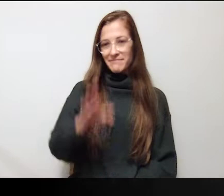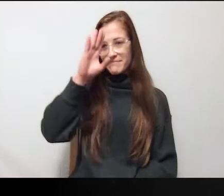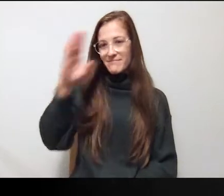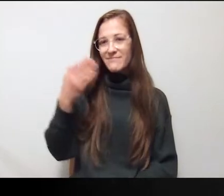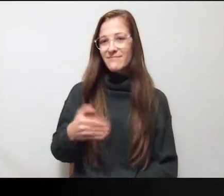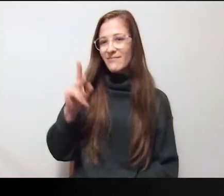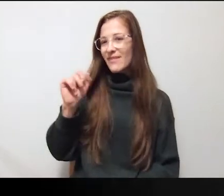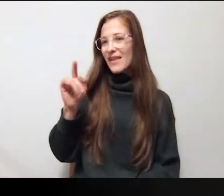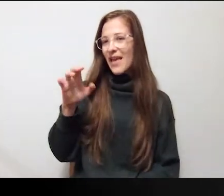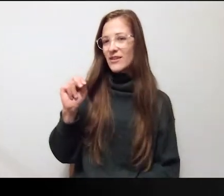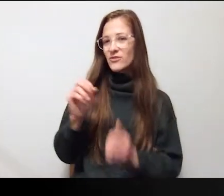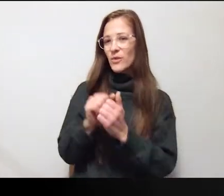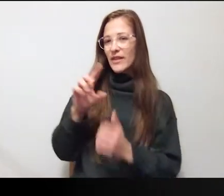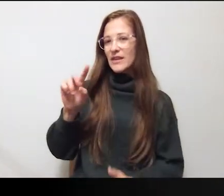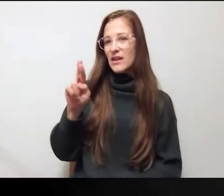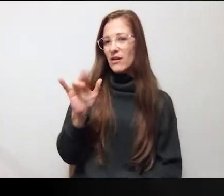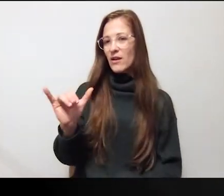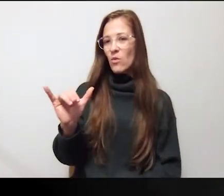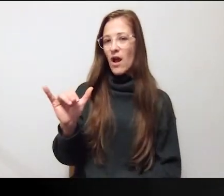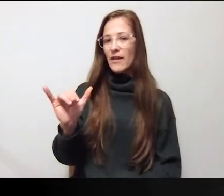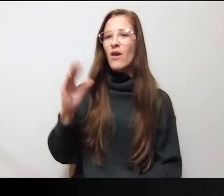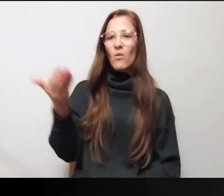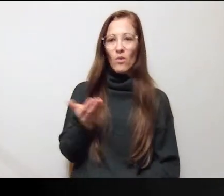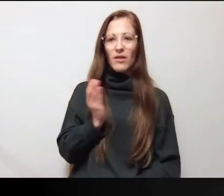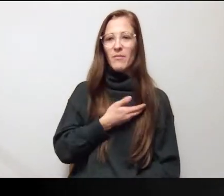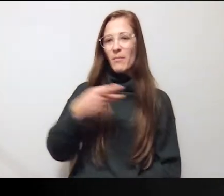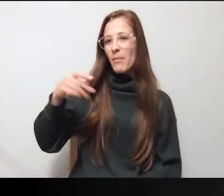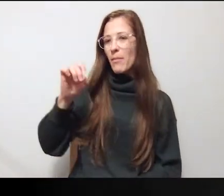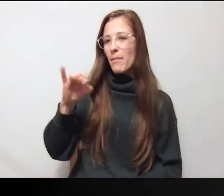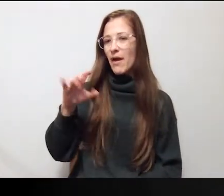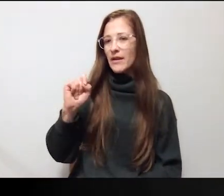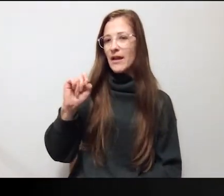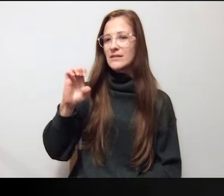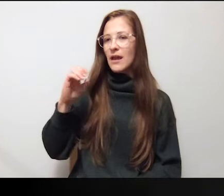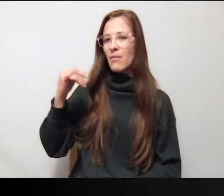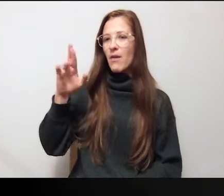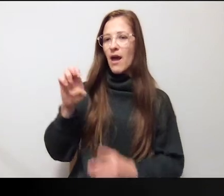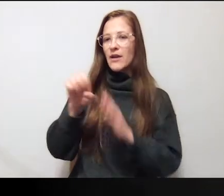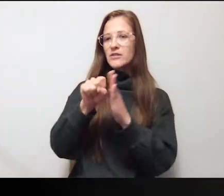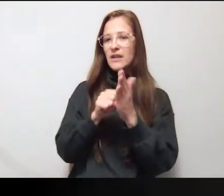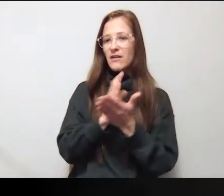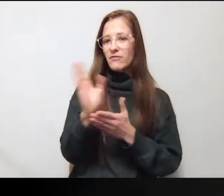This is Katrin with Disability Rights New York. Welcome to our podcast, "Empire State of Rights: Closed Captioned".